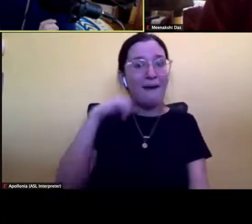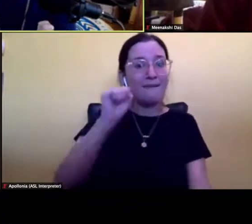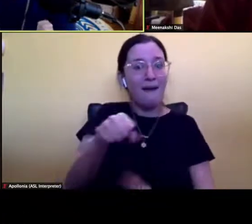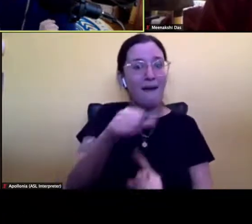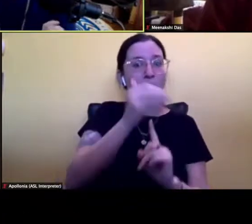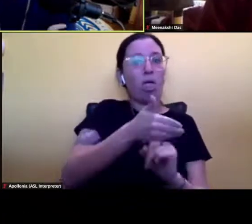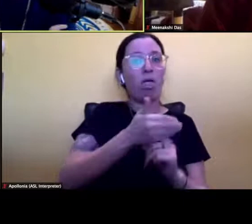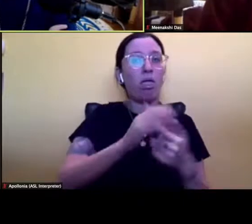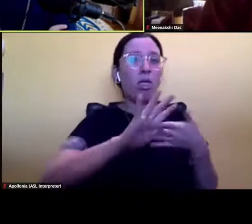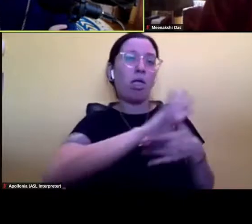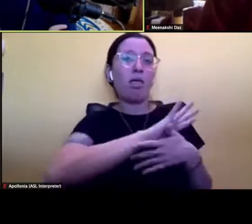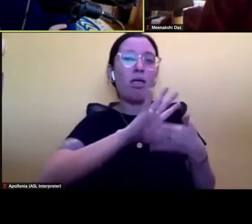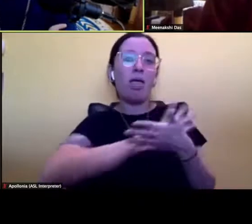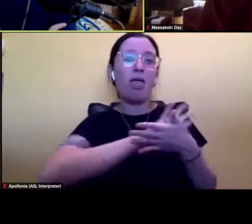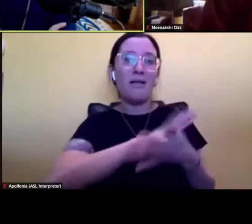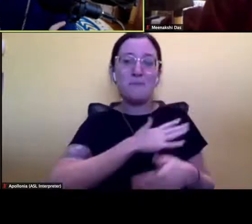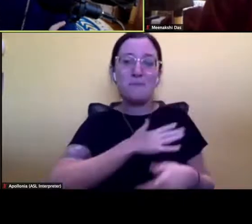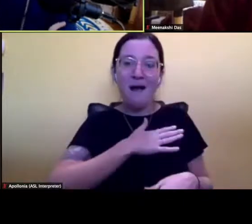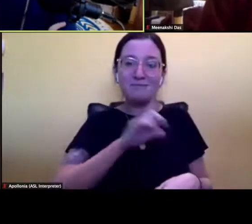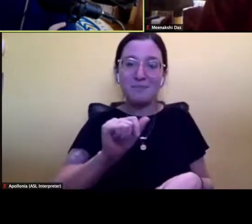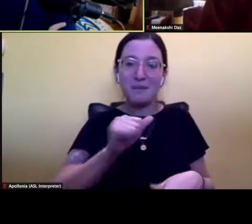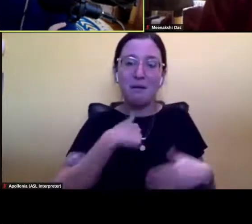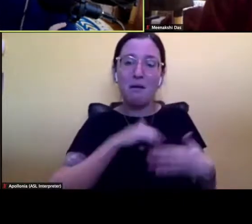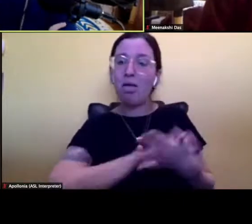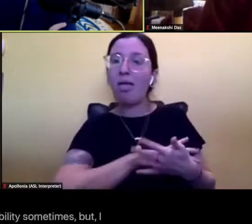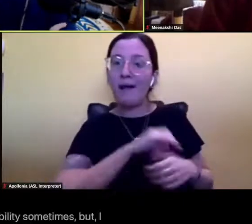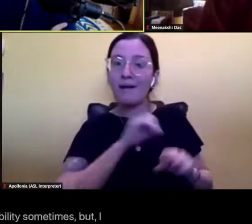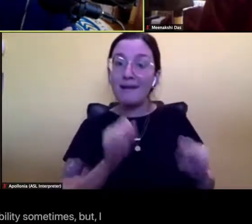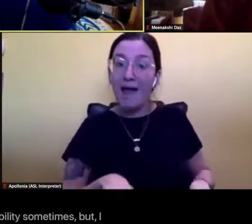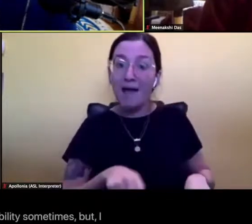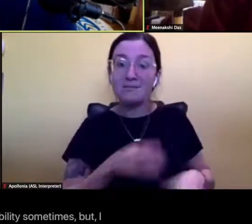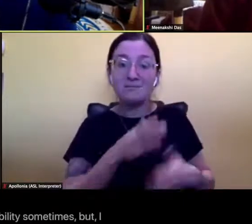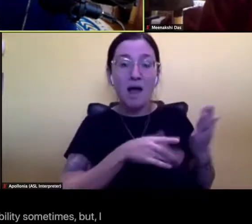I think that given some of the perceptions that I